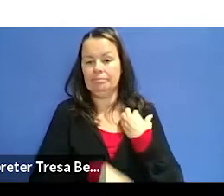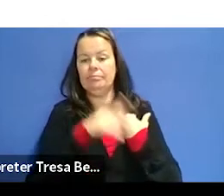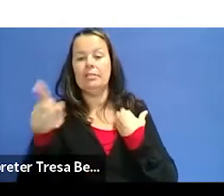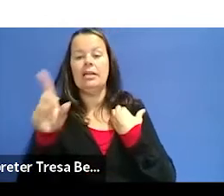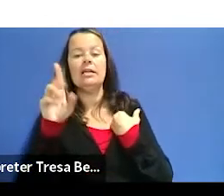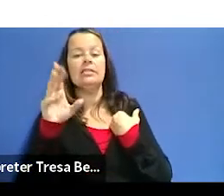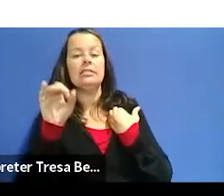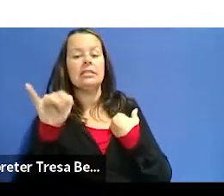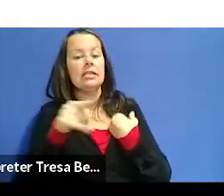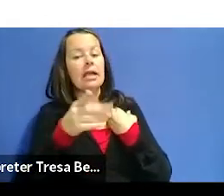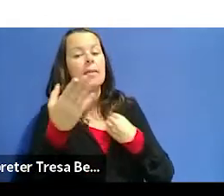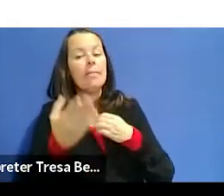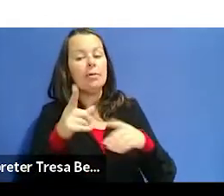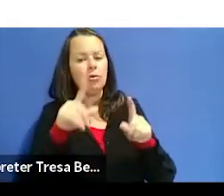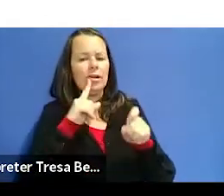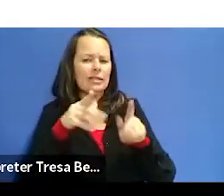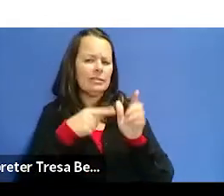the screen reader mobile apps? What did the team look at?